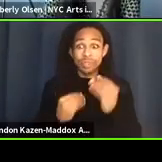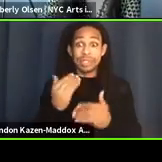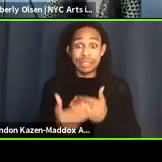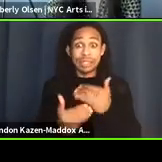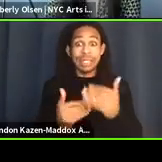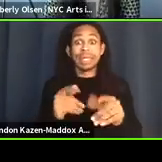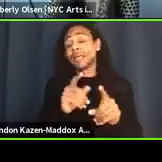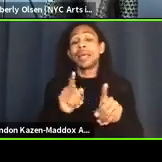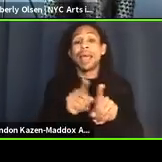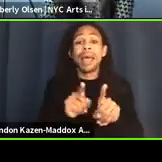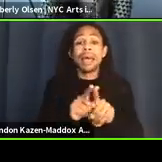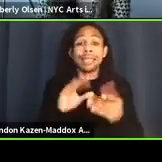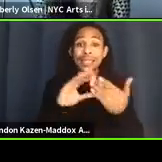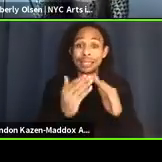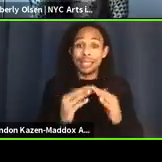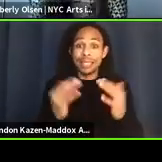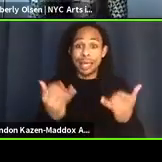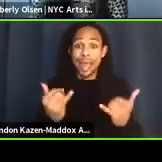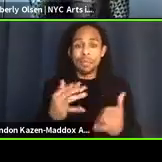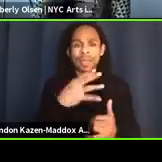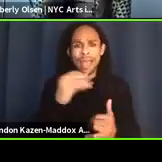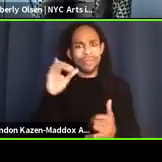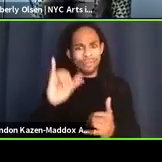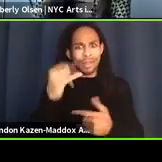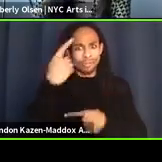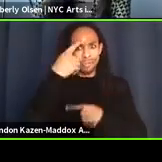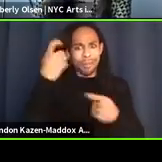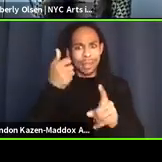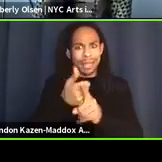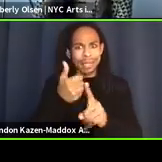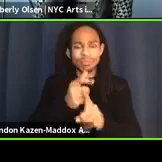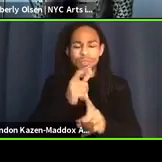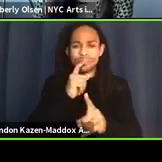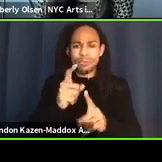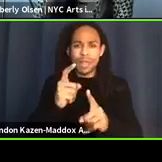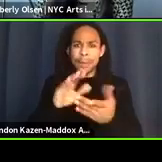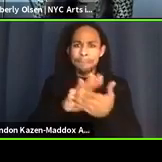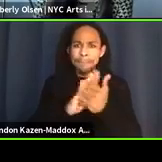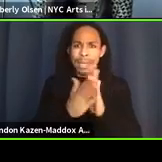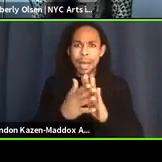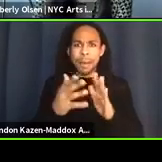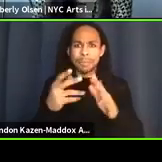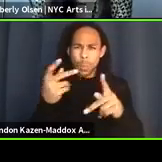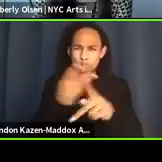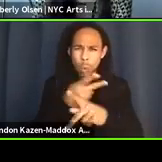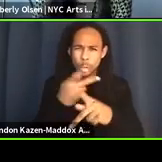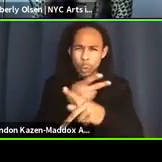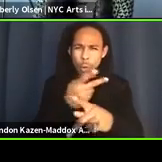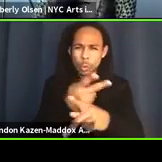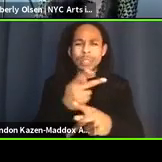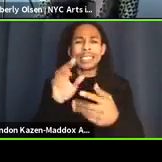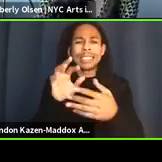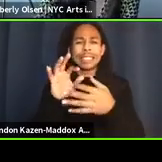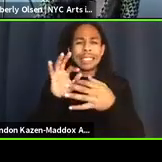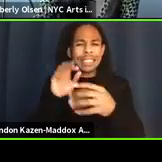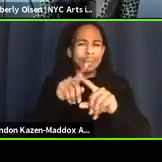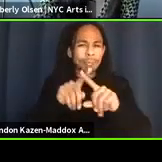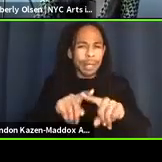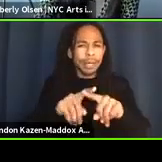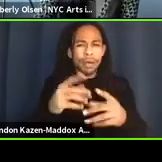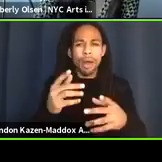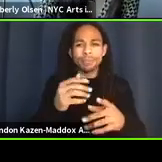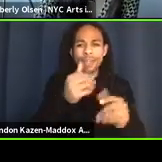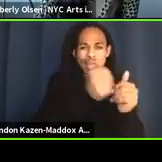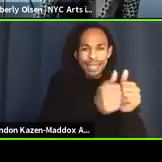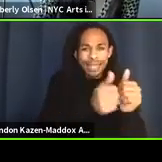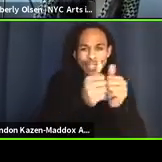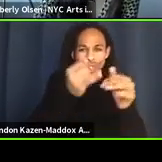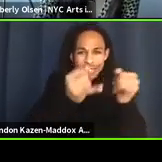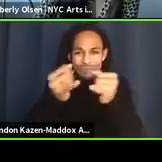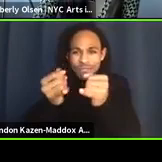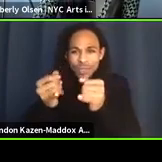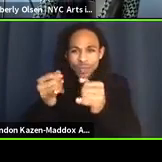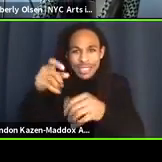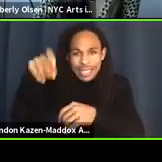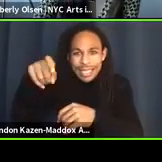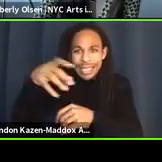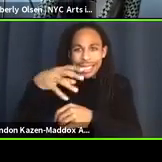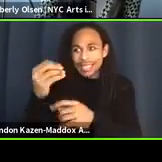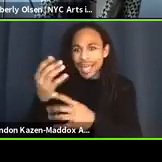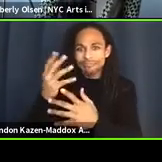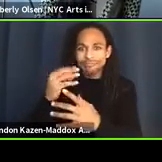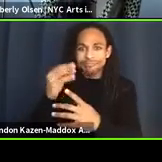of the questions coming up, is arts education necessary? What do you all think? I ask that